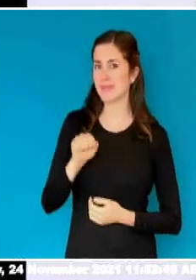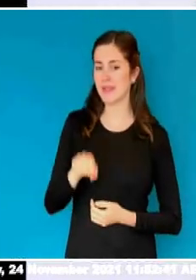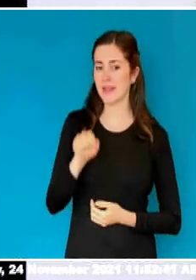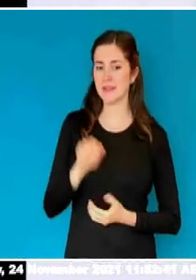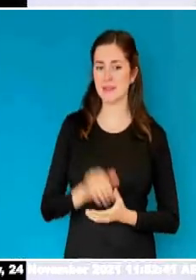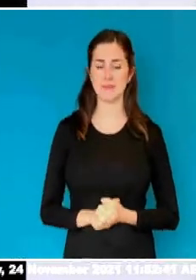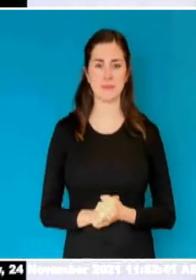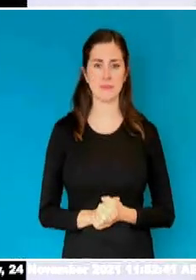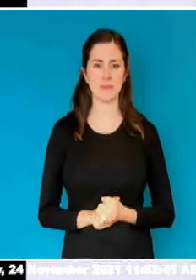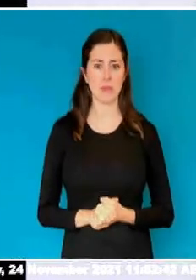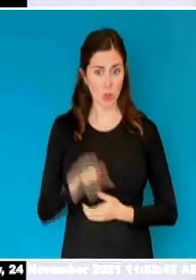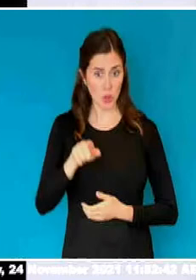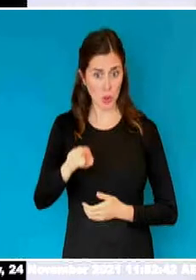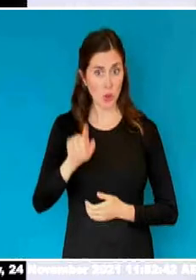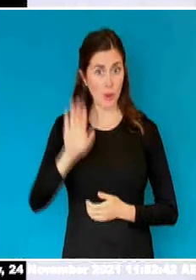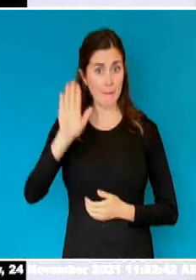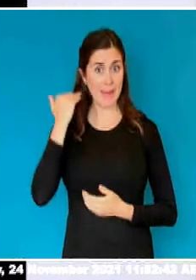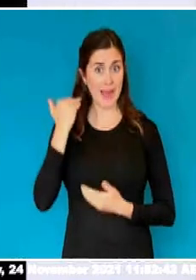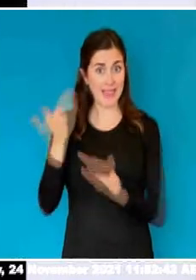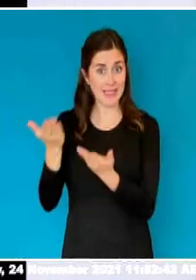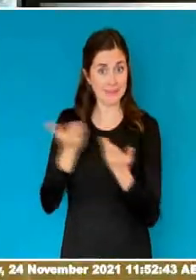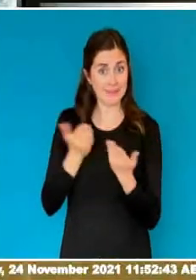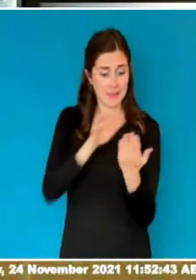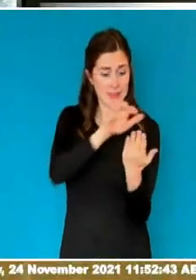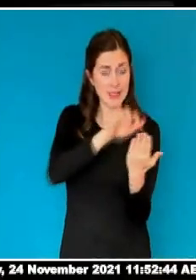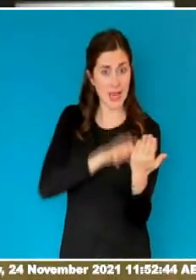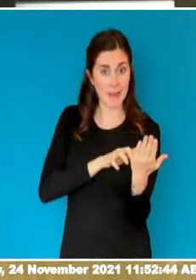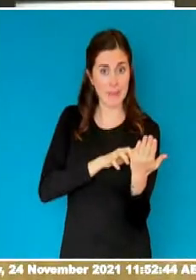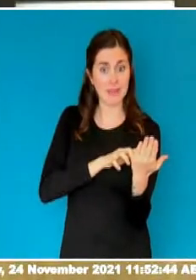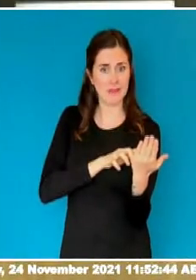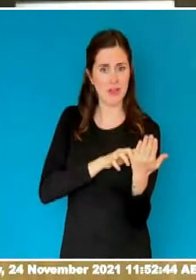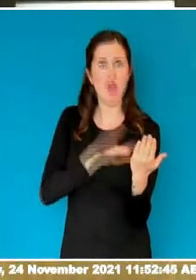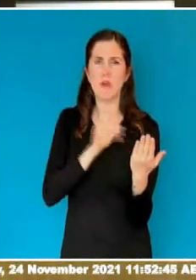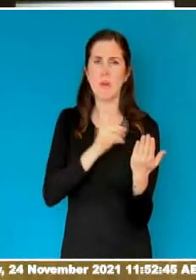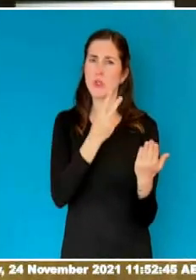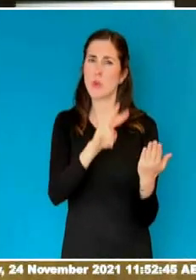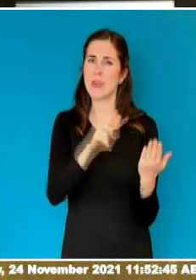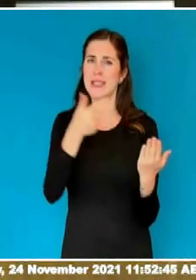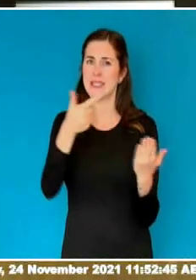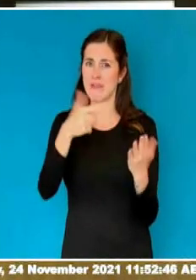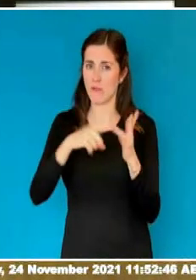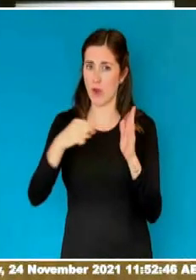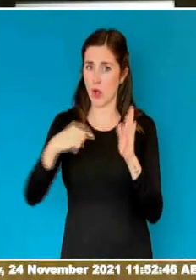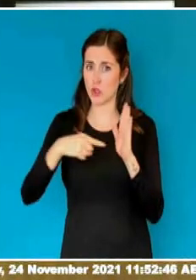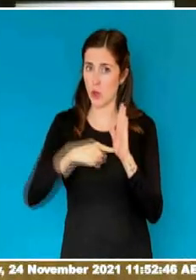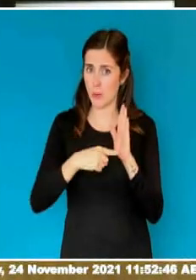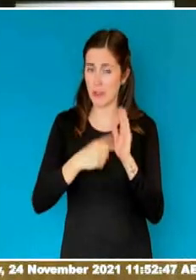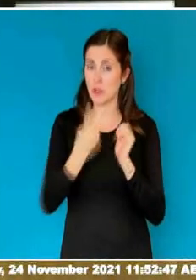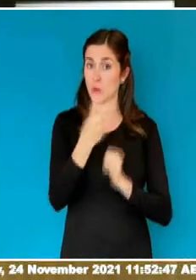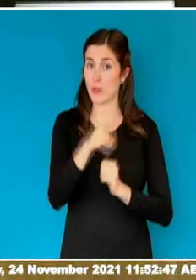You have provided a statement to this Royal Commission dated 27 October 2021?